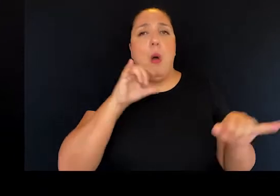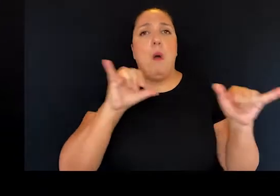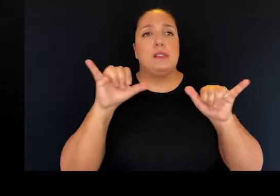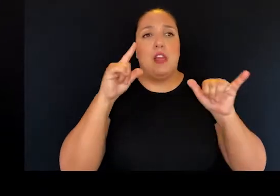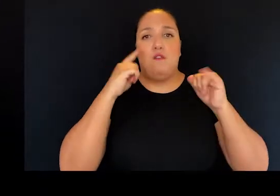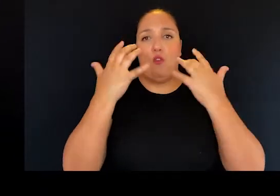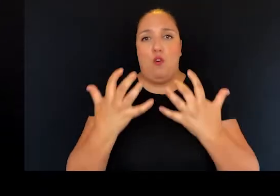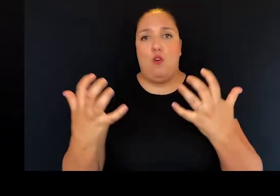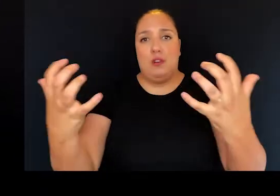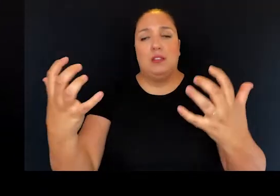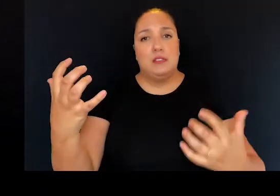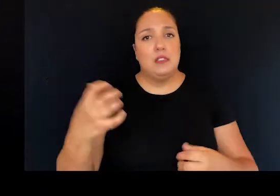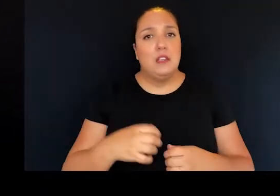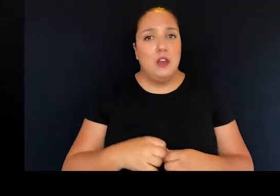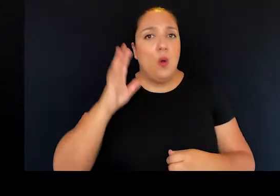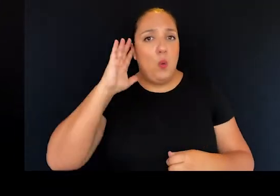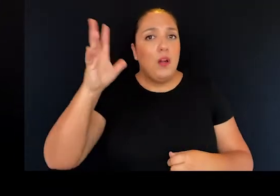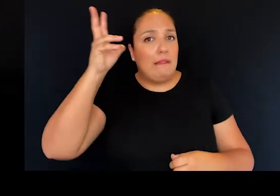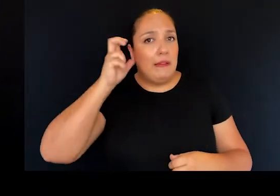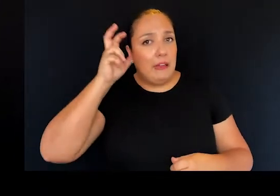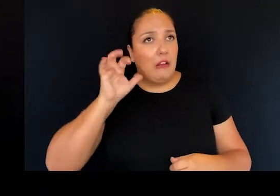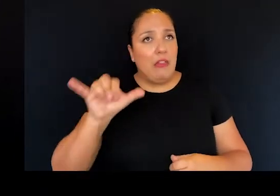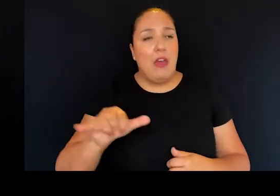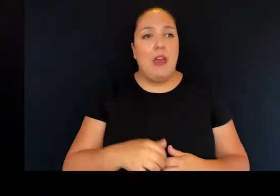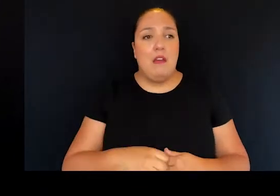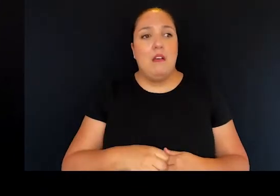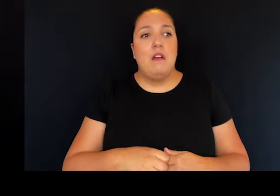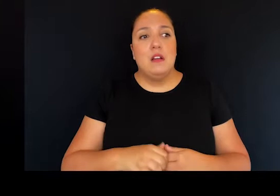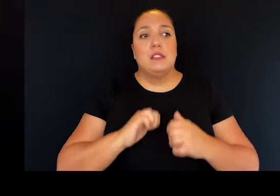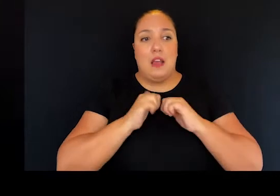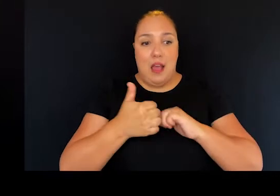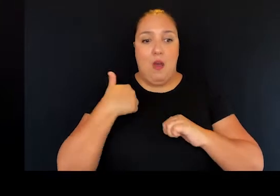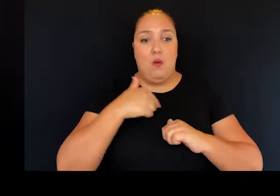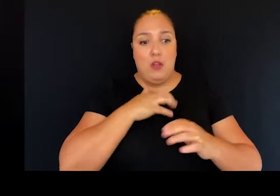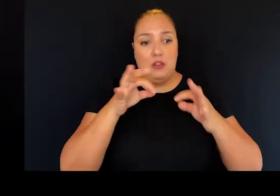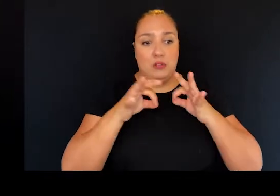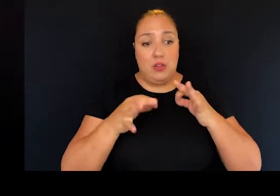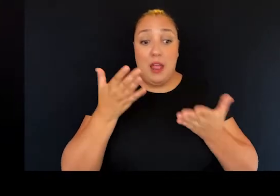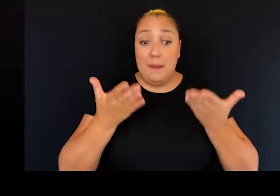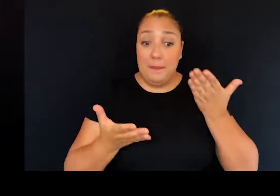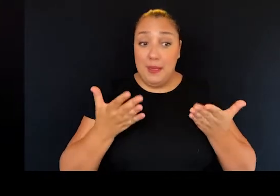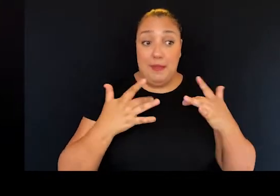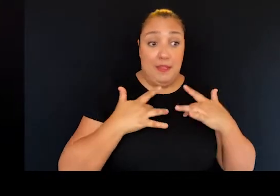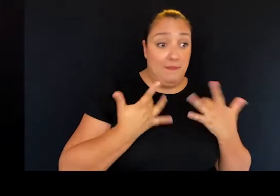to hear that in the way that we, how we describe, whether it's an event, a person,